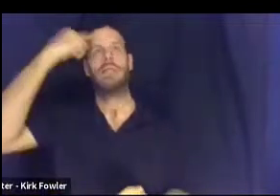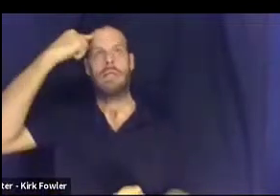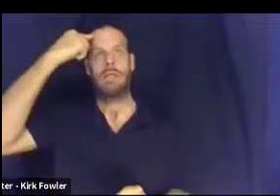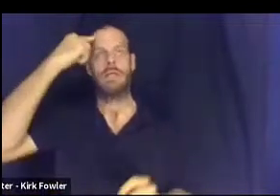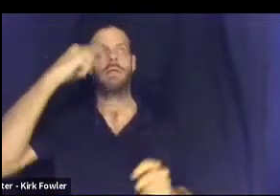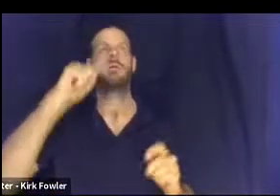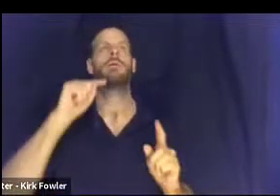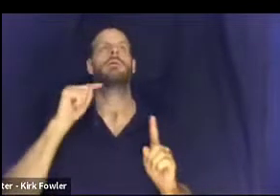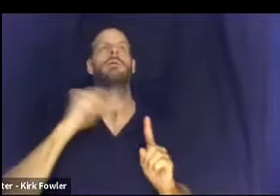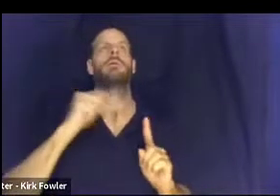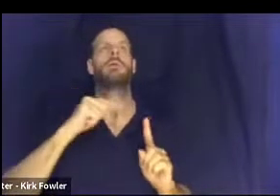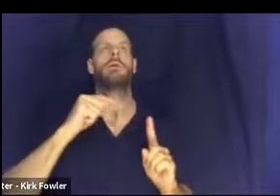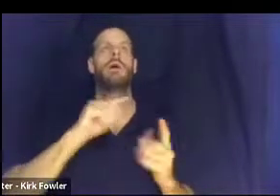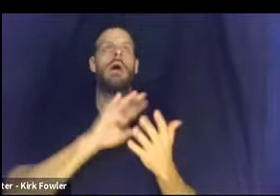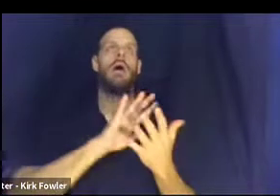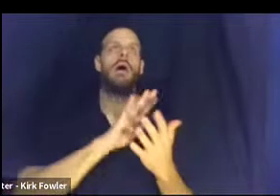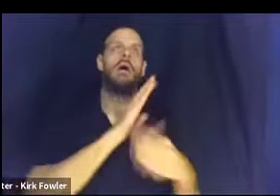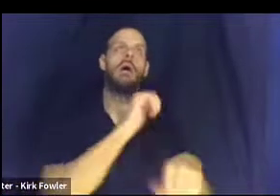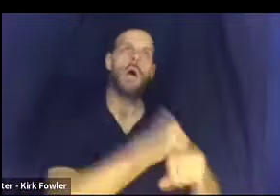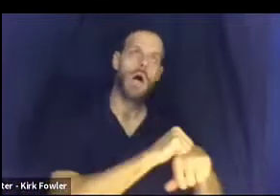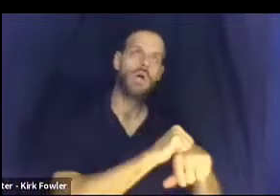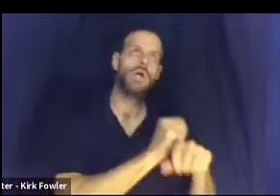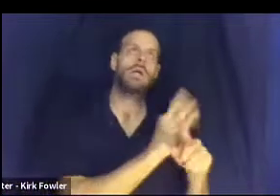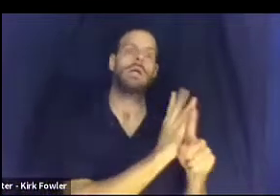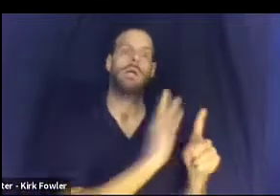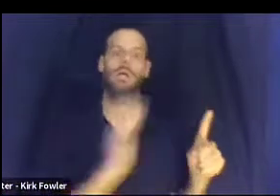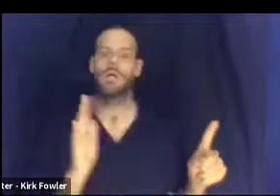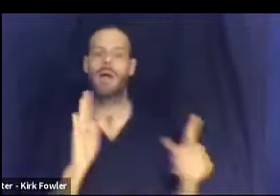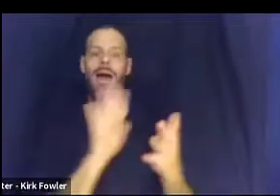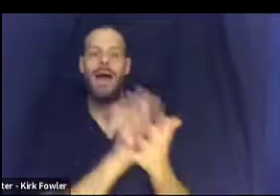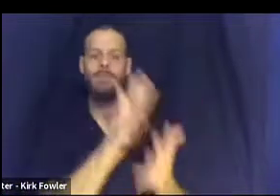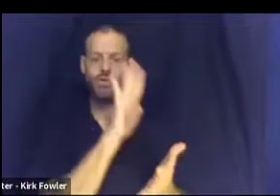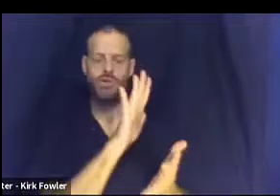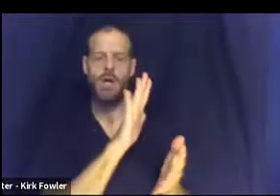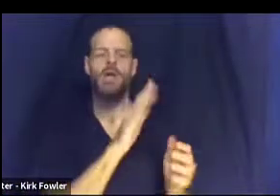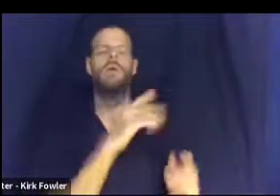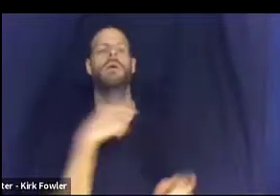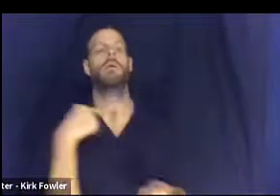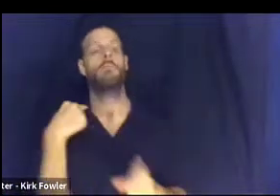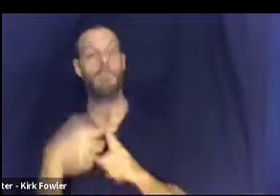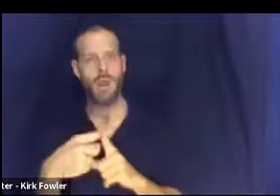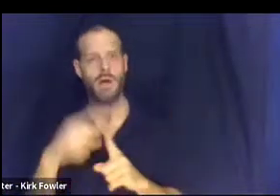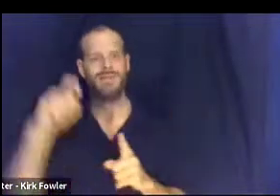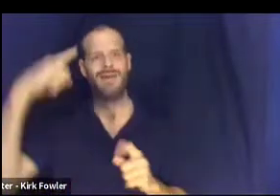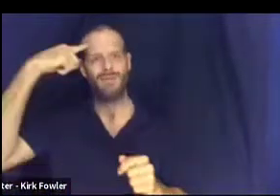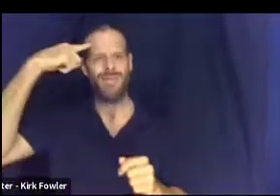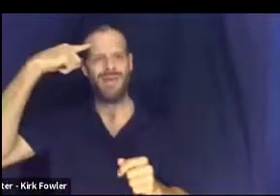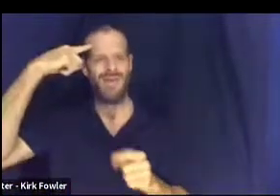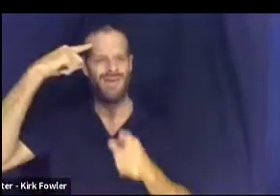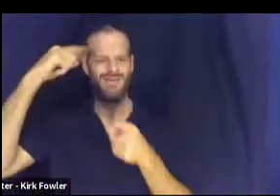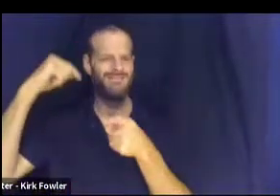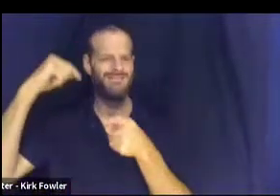abstract versus how concrete is your symbol, you also have to think about how close is your symbol